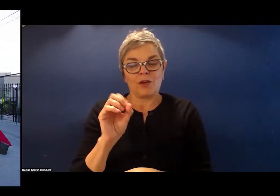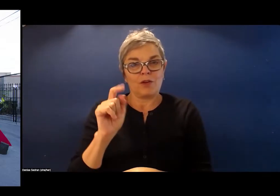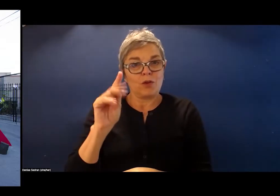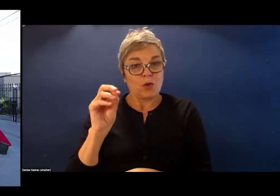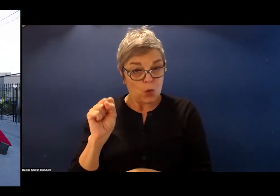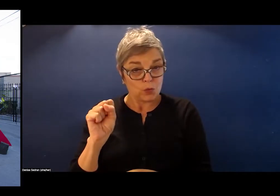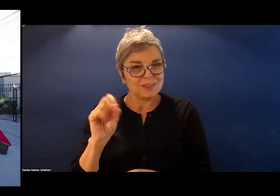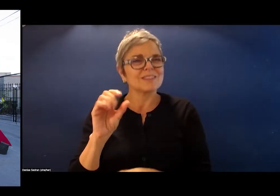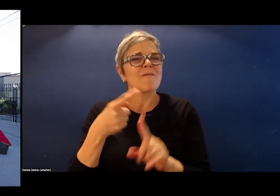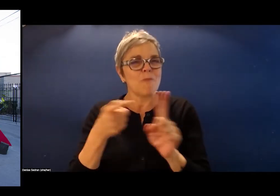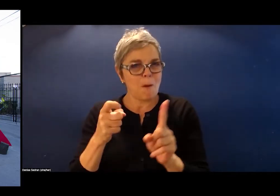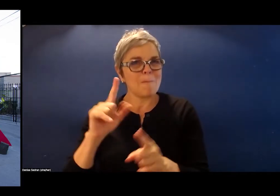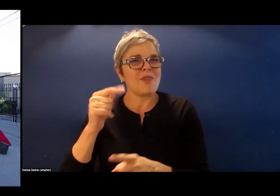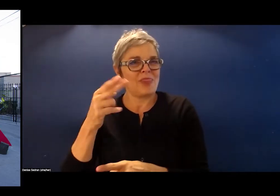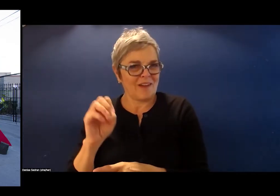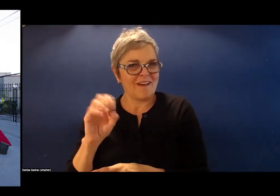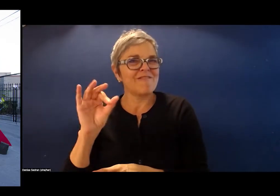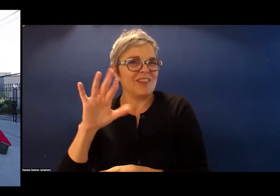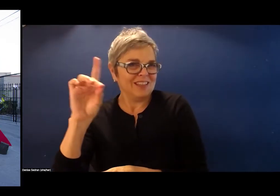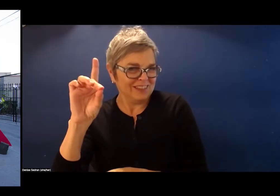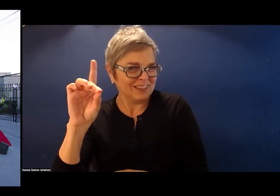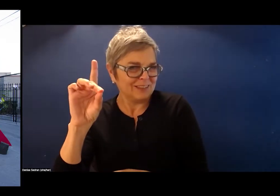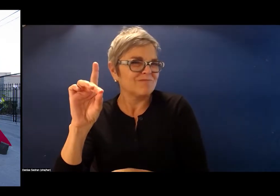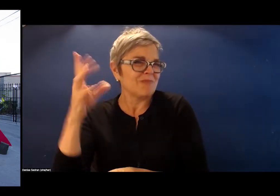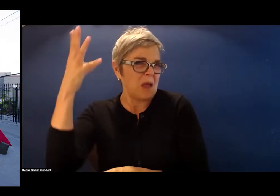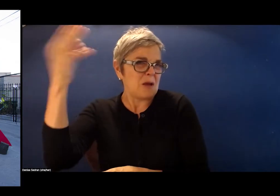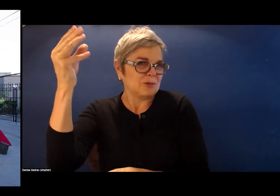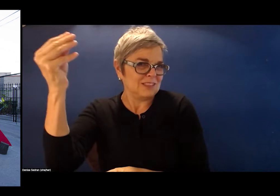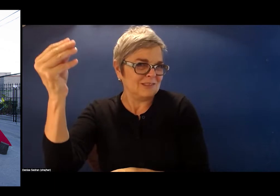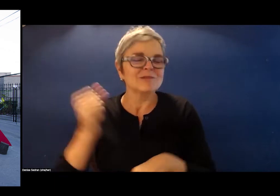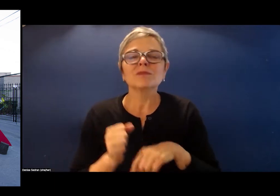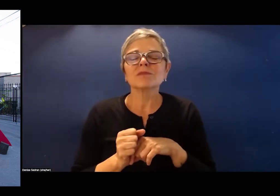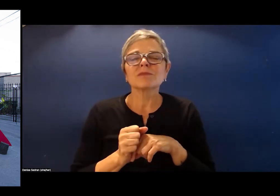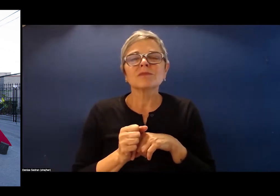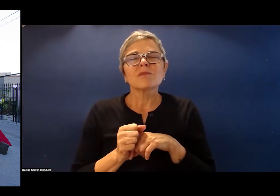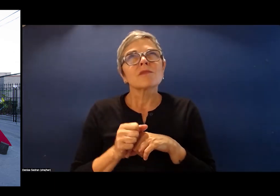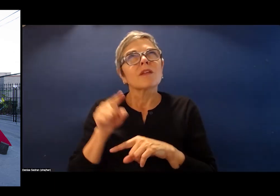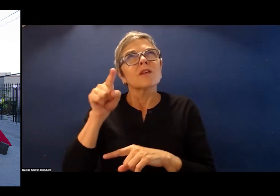So it also, for me connected, the term connected, to the